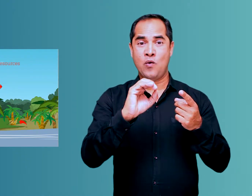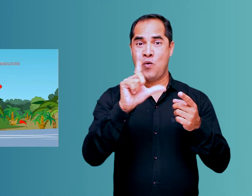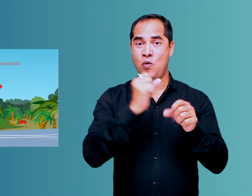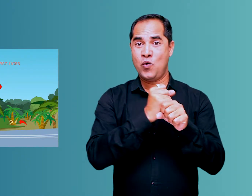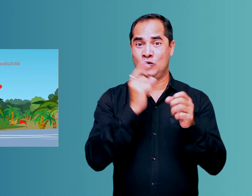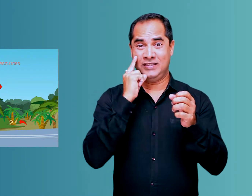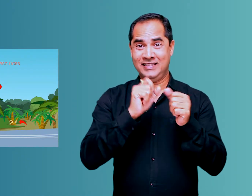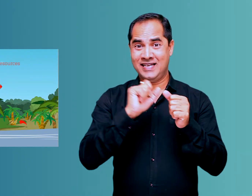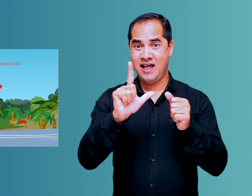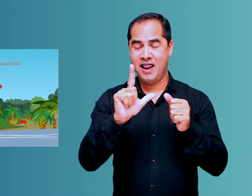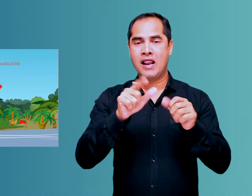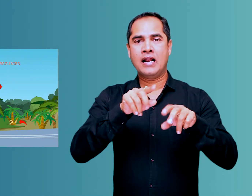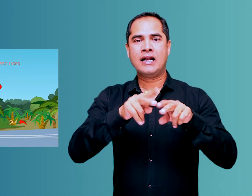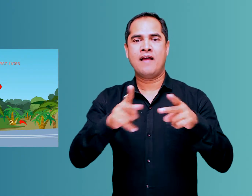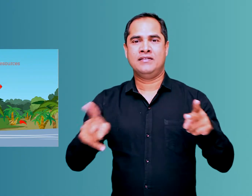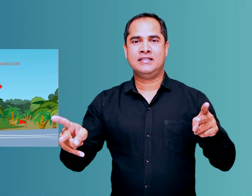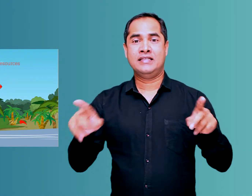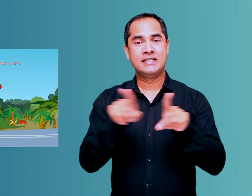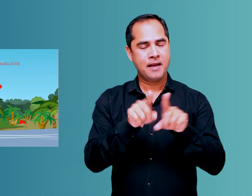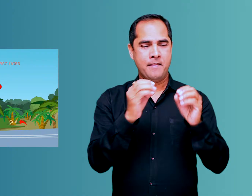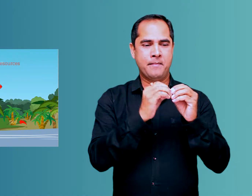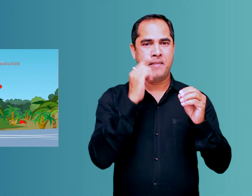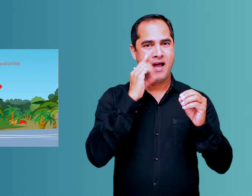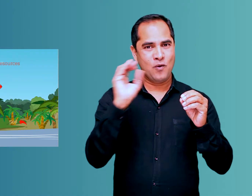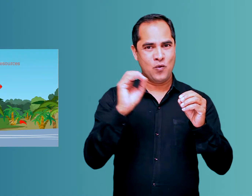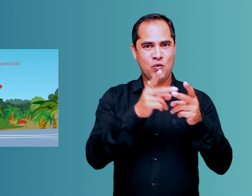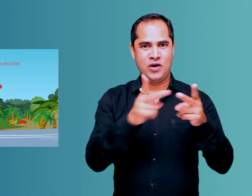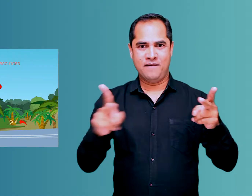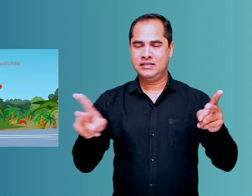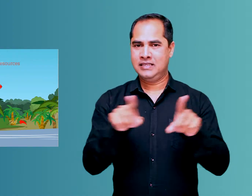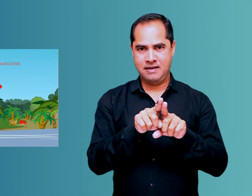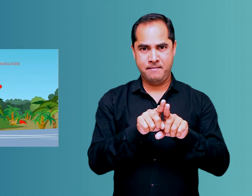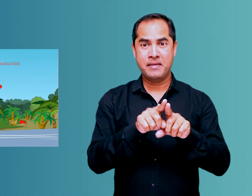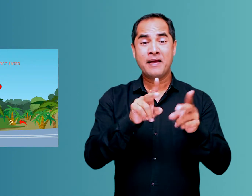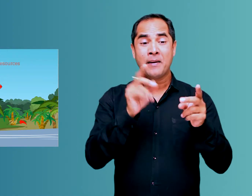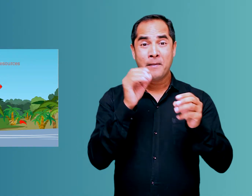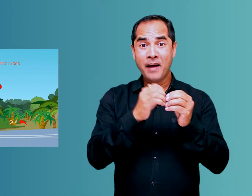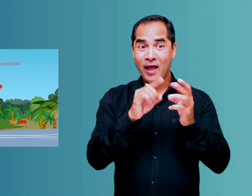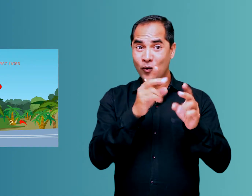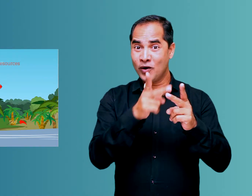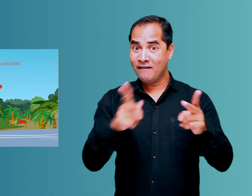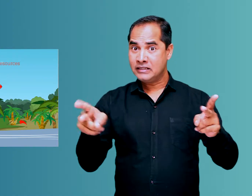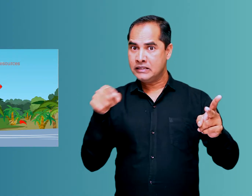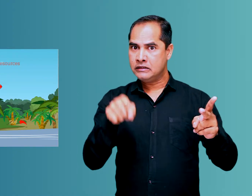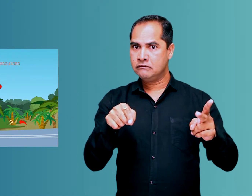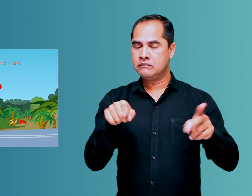This is very similar to the biodiversity and it